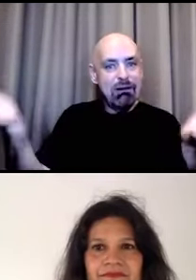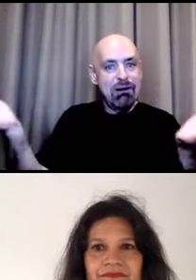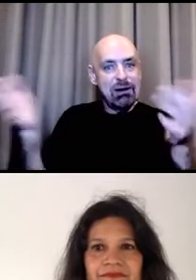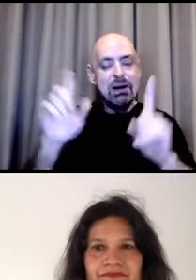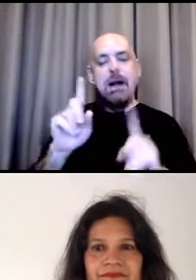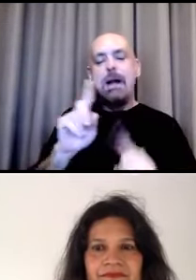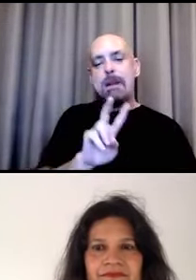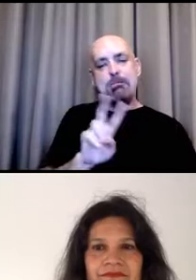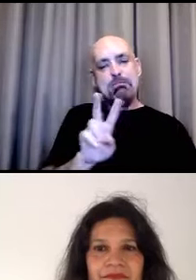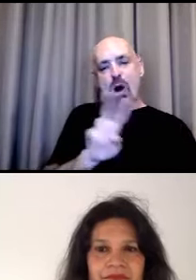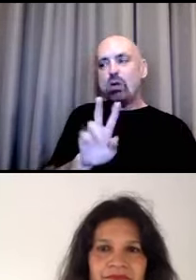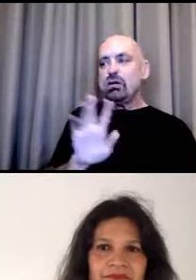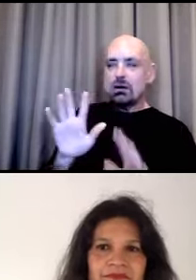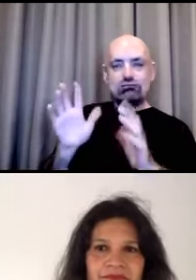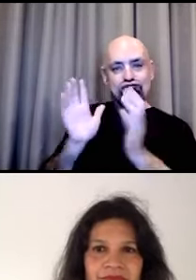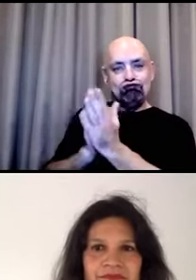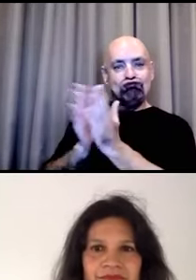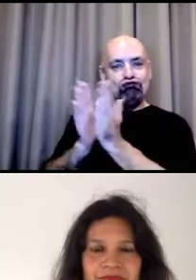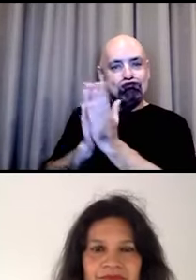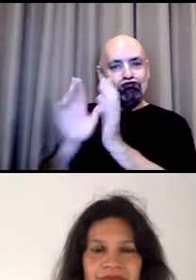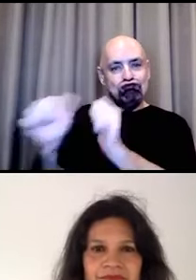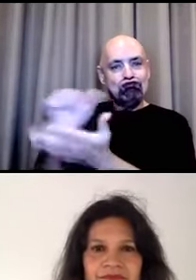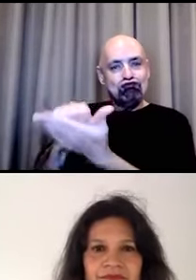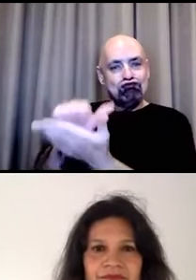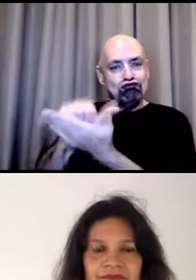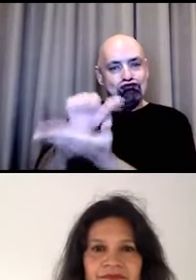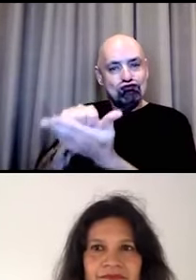Mentioned Thomas Payne